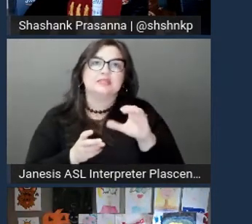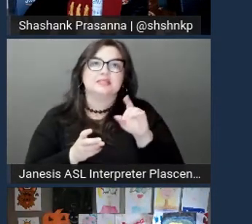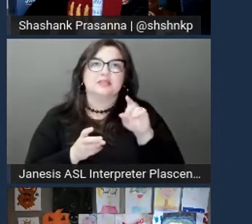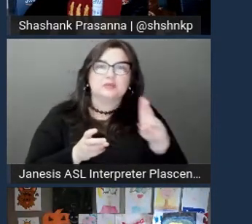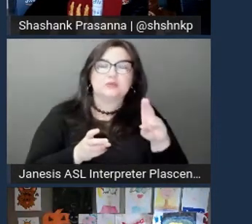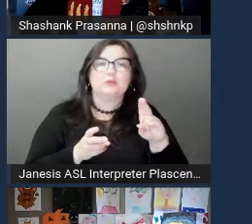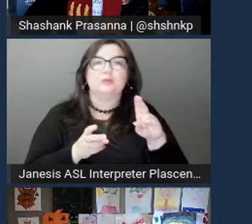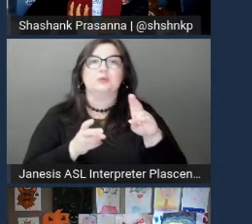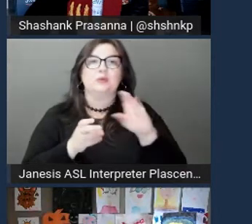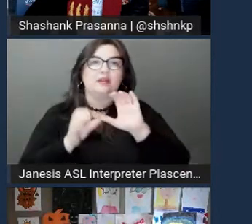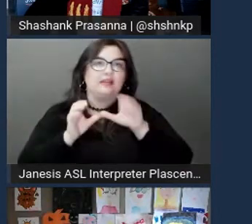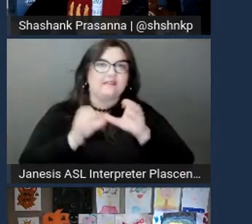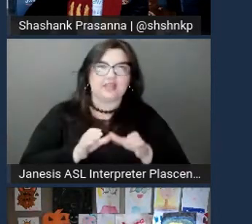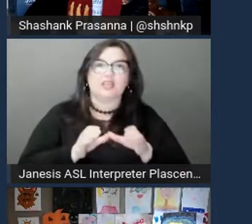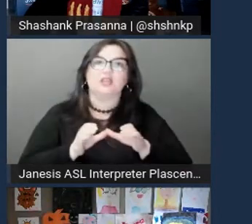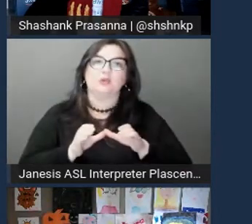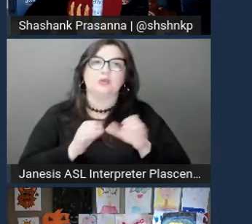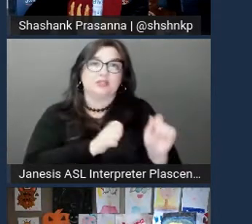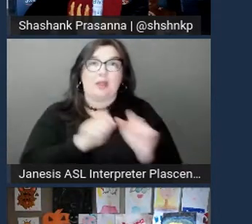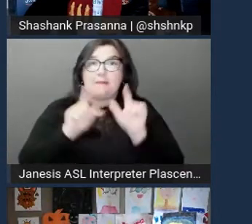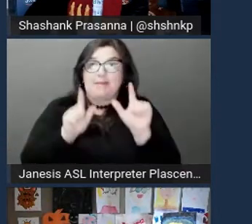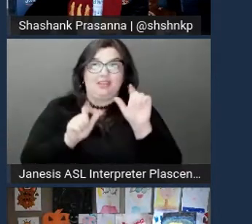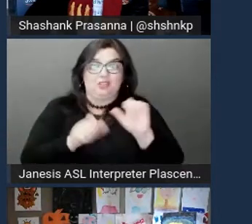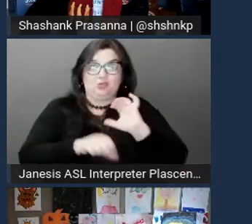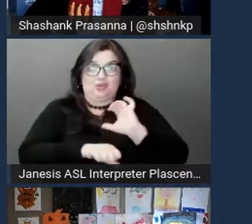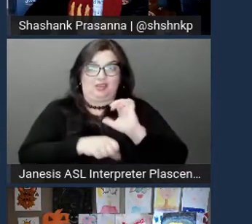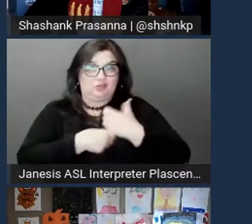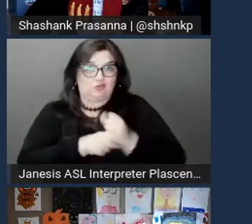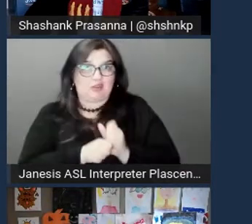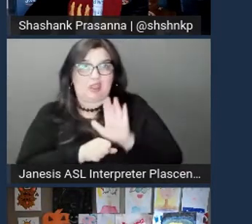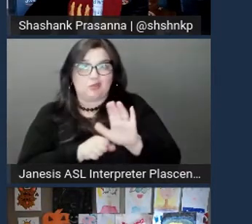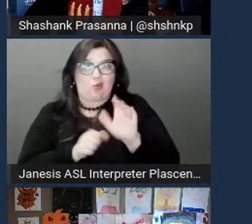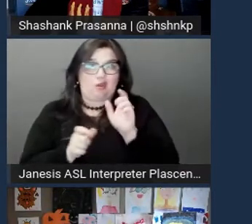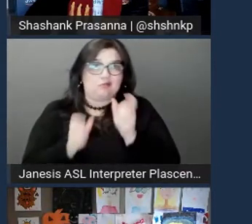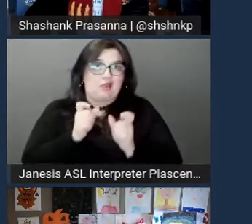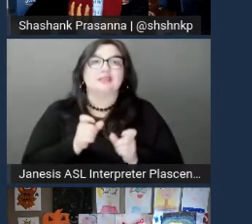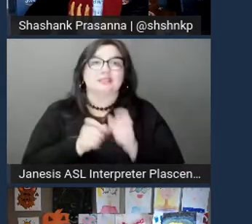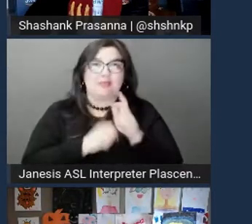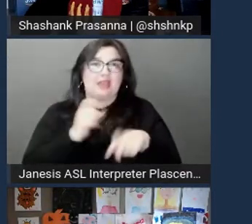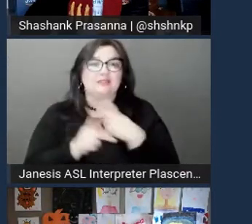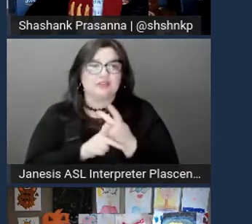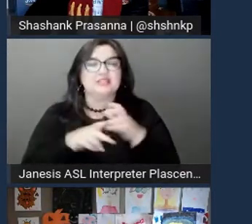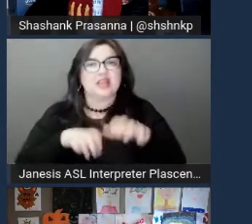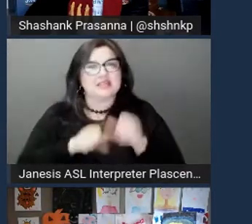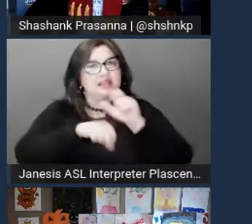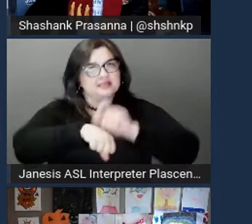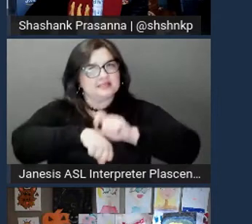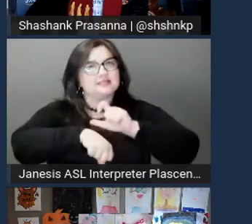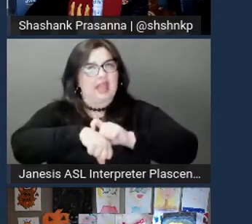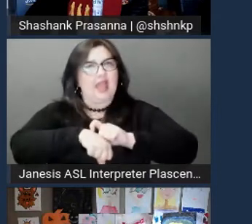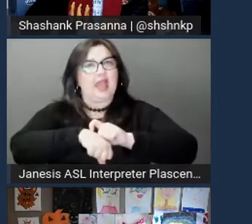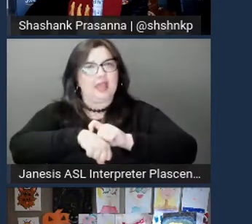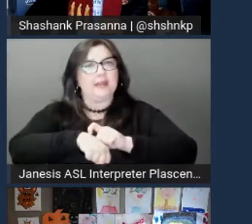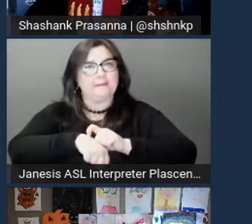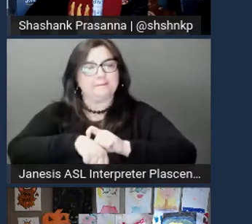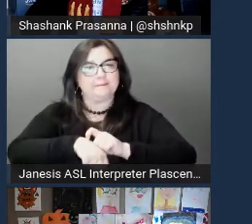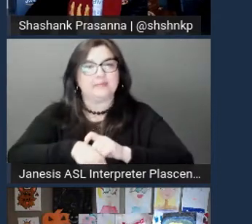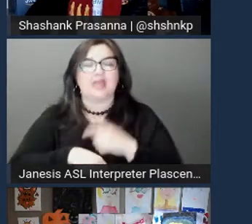and create your Custom Engine Version. So it's taken some time to create a Custom Engine Version, that's why I pre-created them,